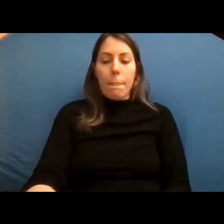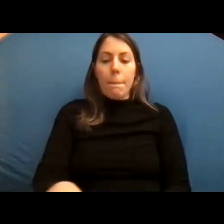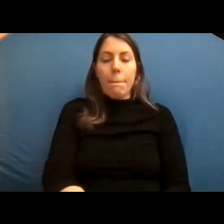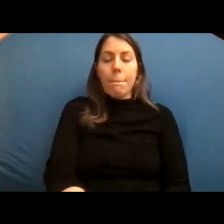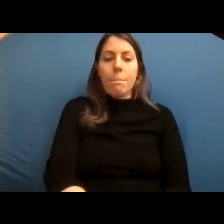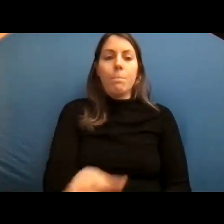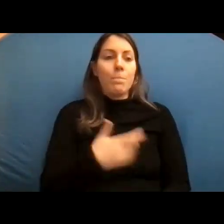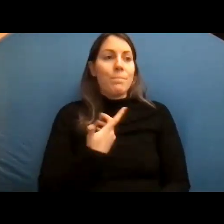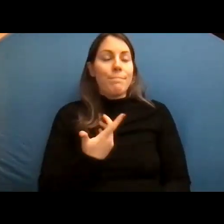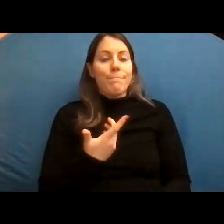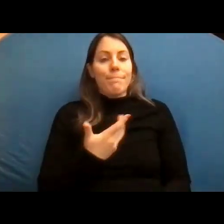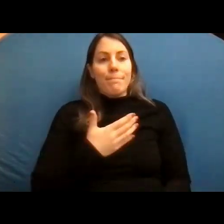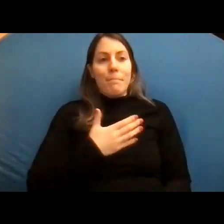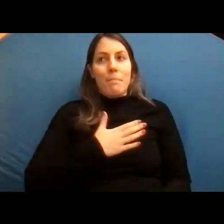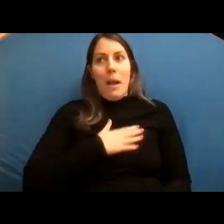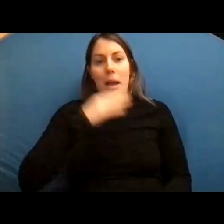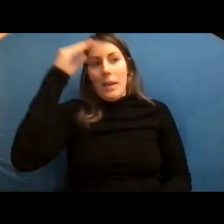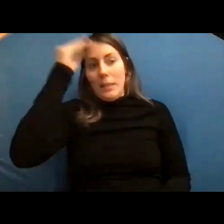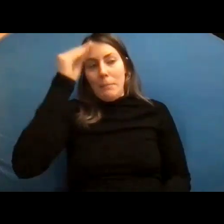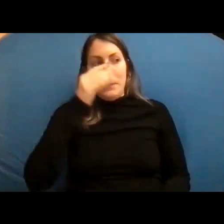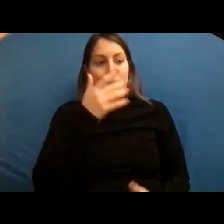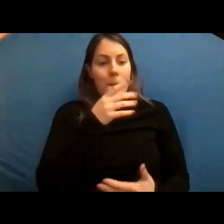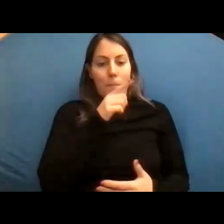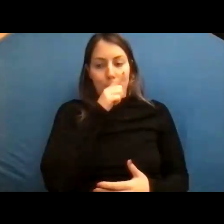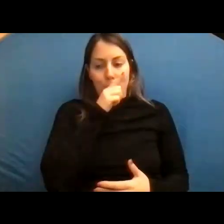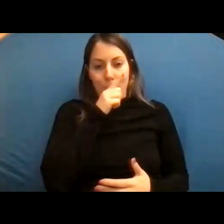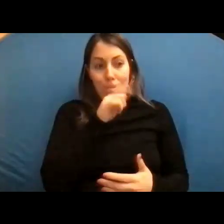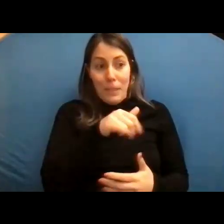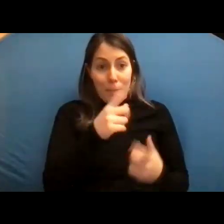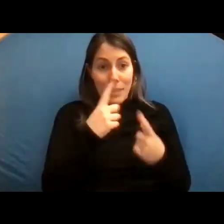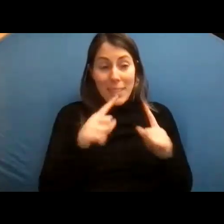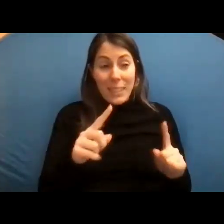happening. I can't make comments on whether or not I feel that that would be successful or how